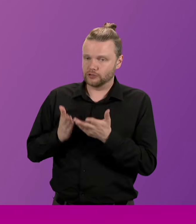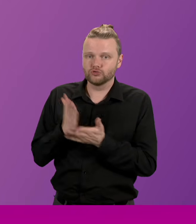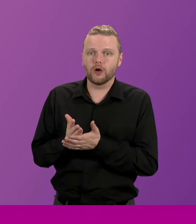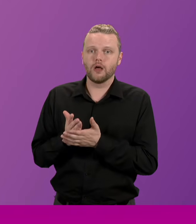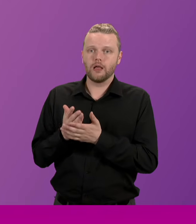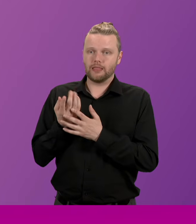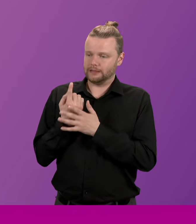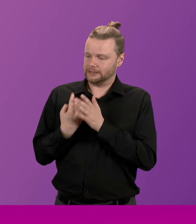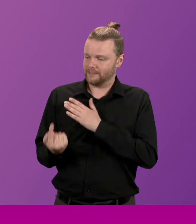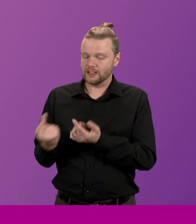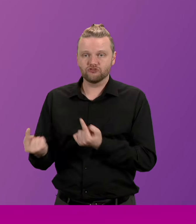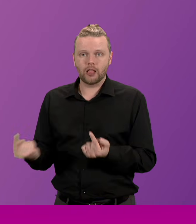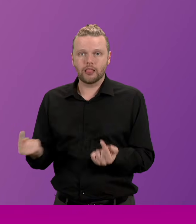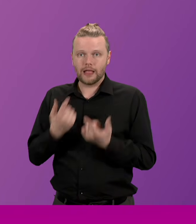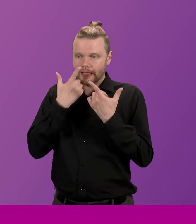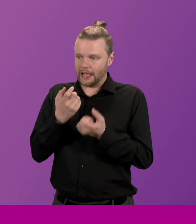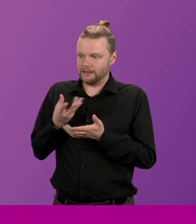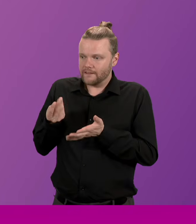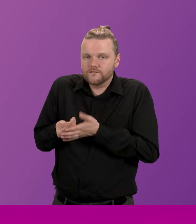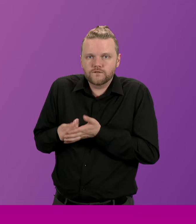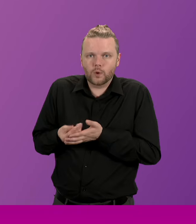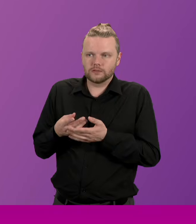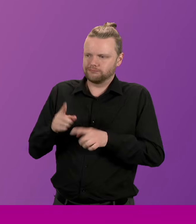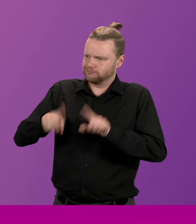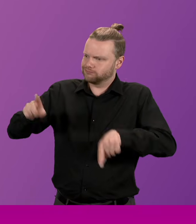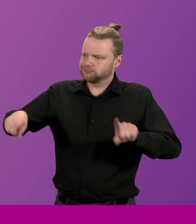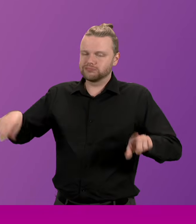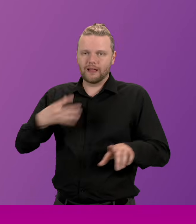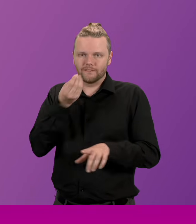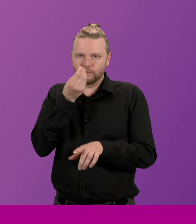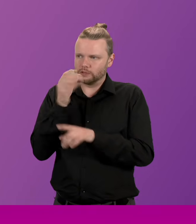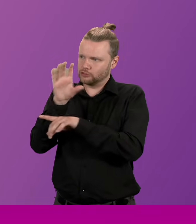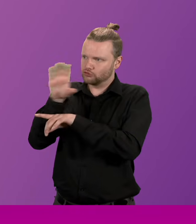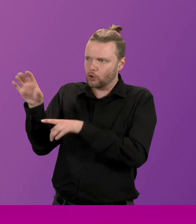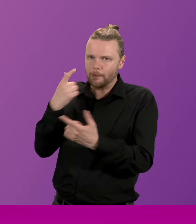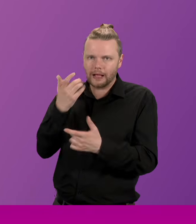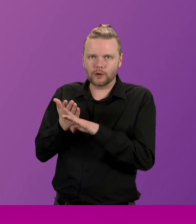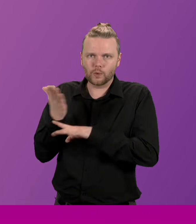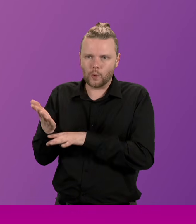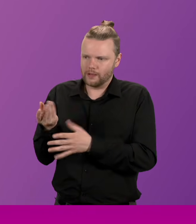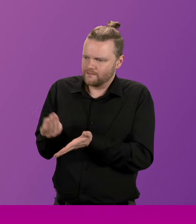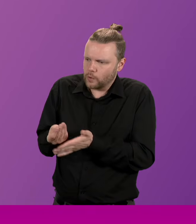individuals are able to afford a range of items in our supermarkets at an affordable